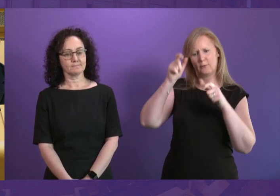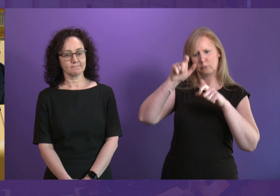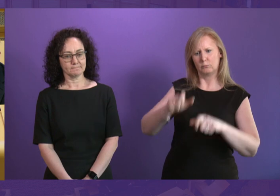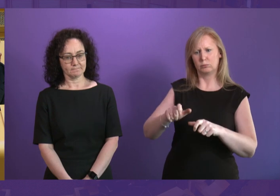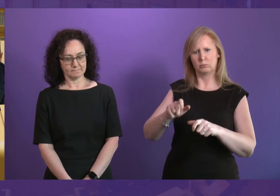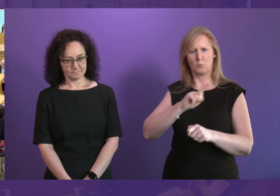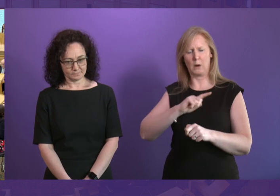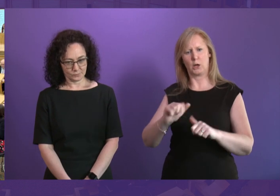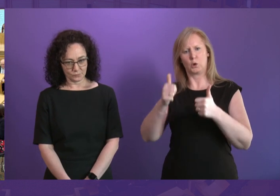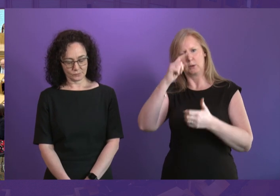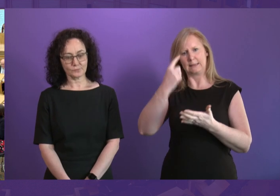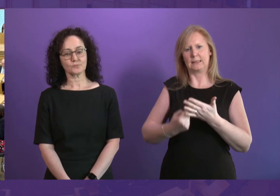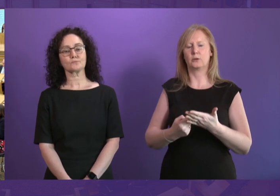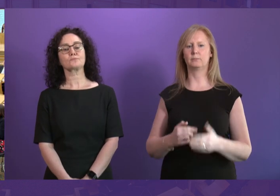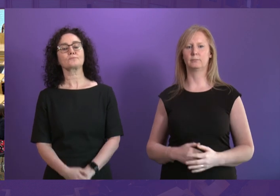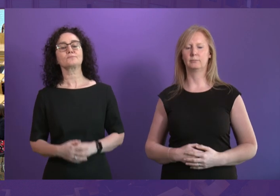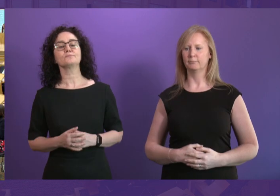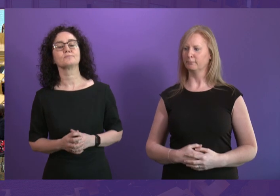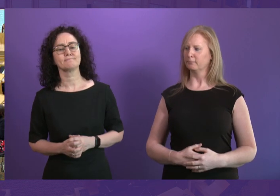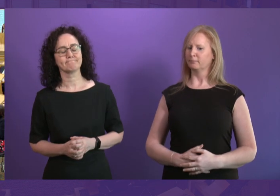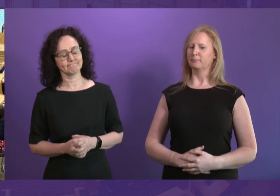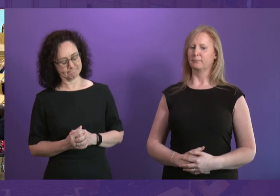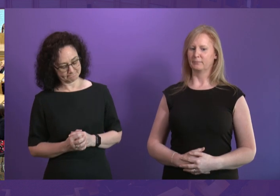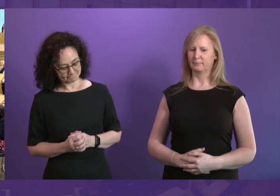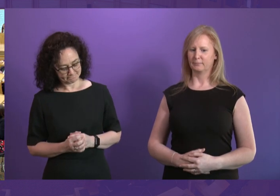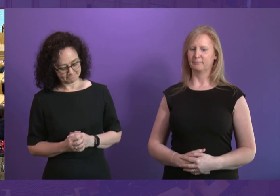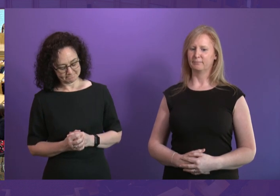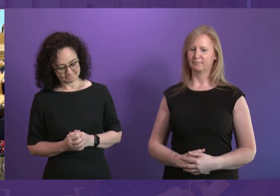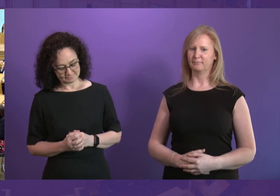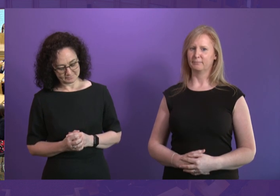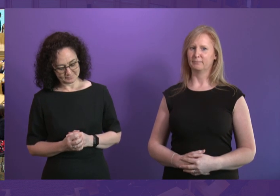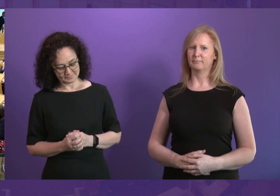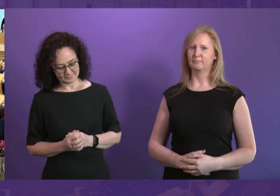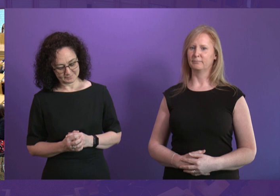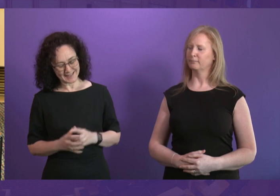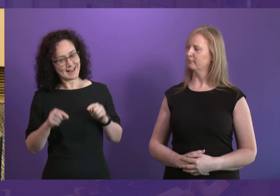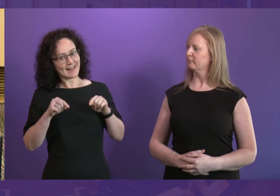The First Minister (Nicola Sturgeon): Of course, this would be a discretionary power